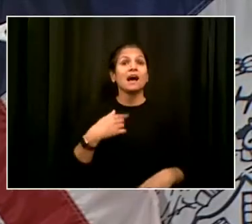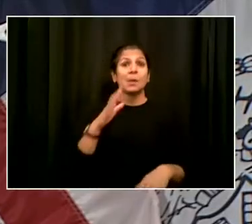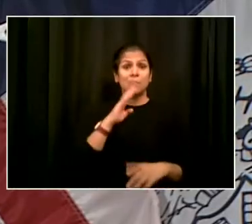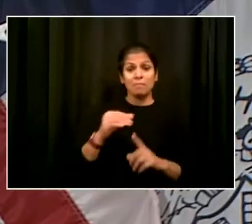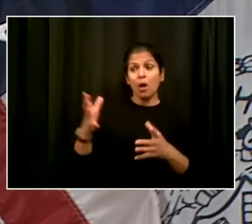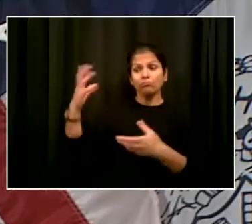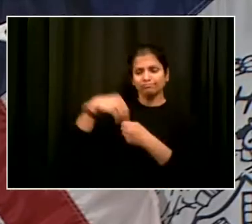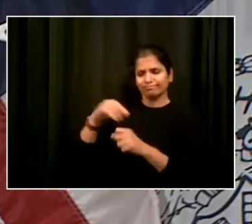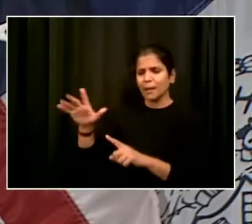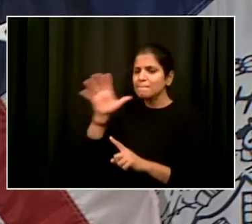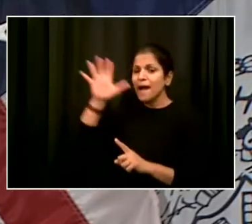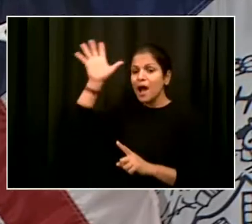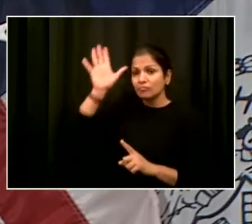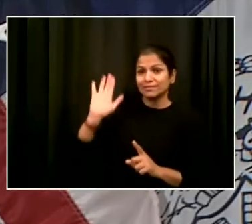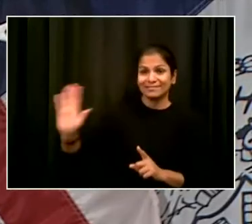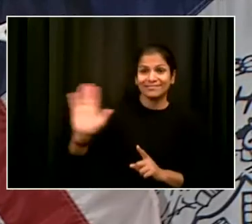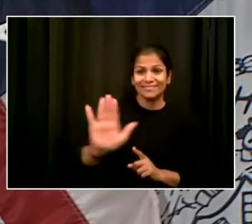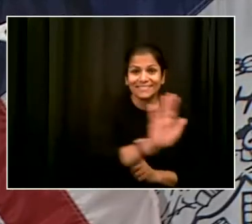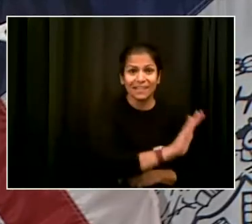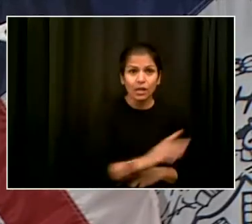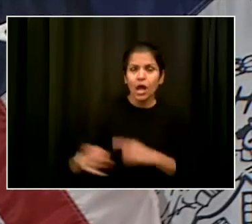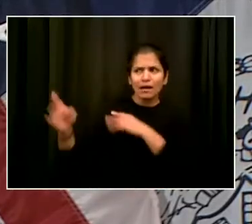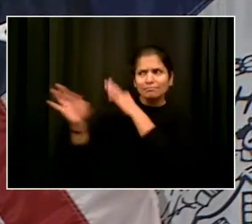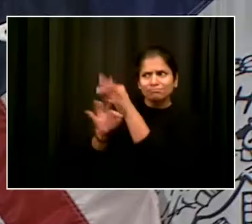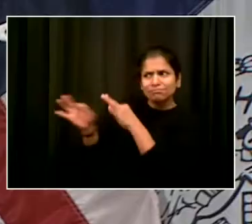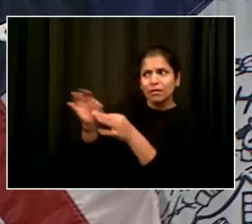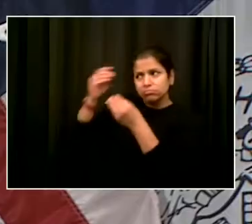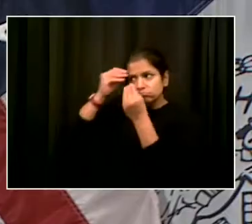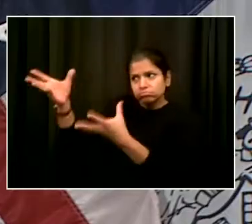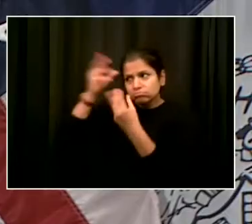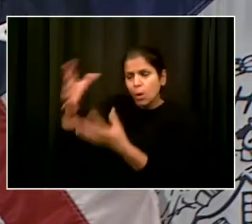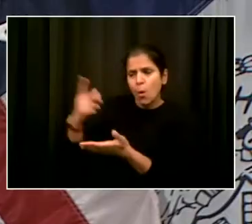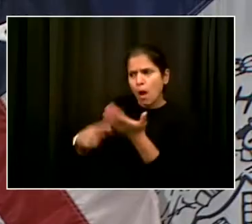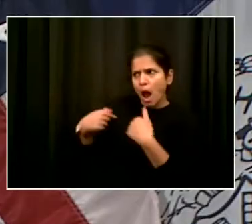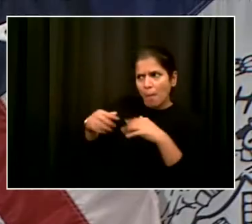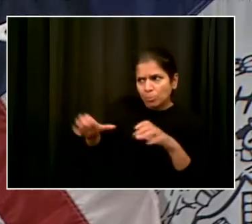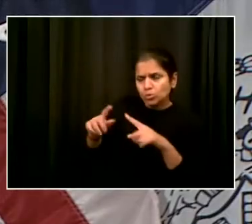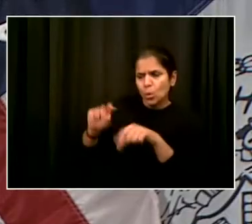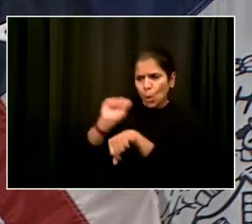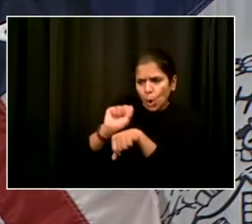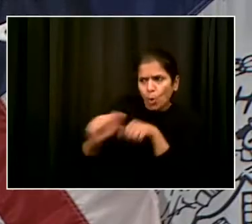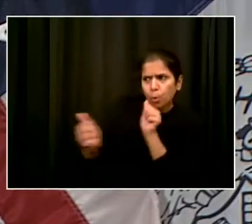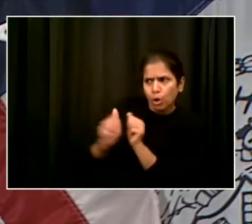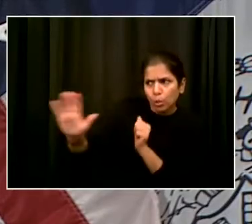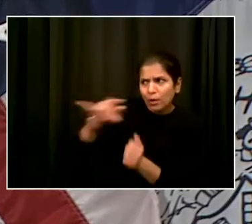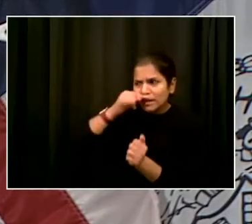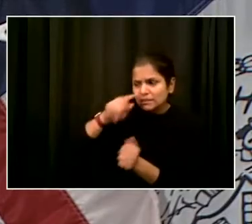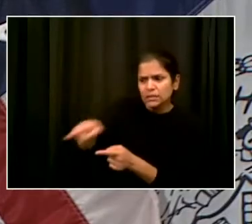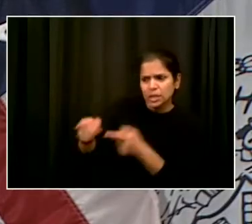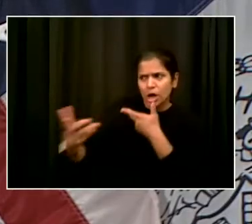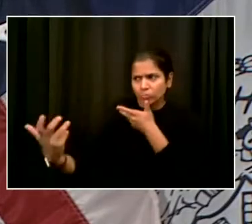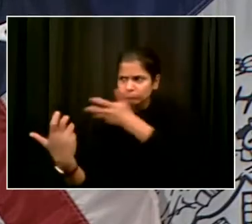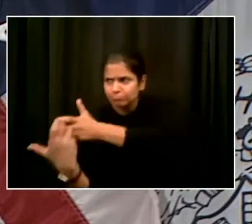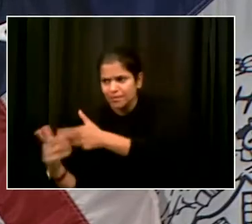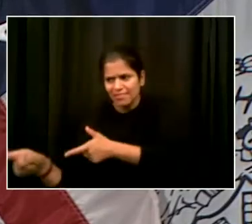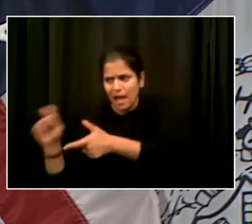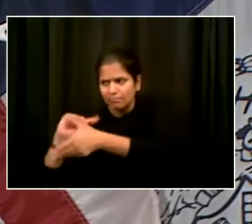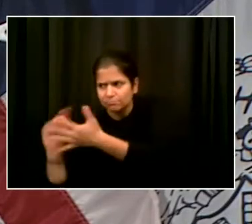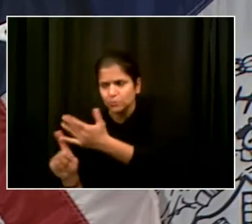PLAN HOW THEY CAN LEARN HOW THEY CAN SUPPORT ROBBIE. DIGITAL ALLOWS